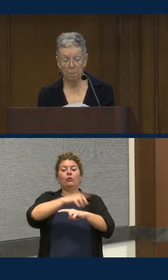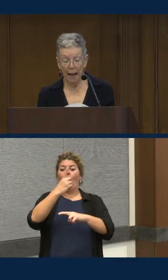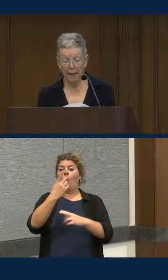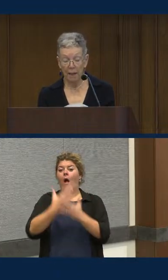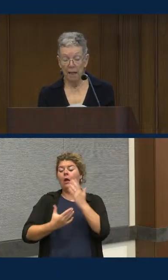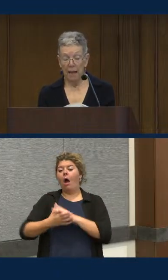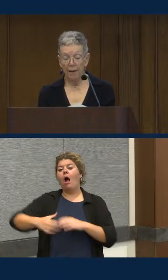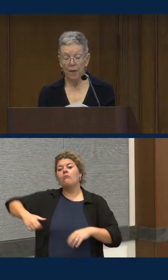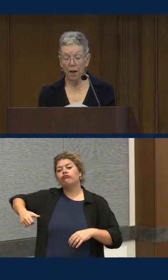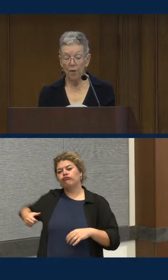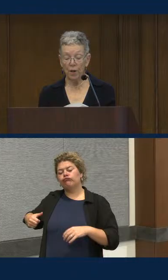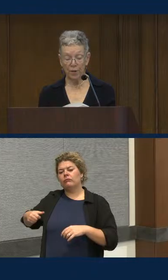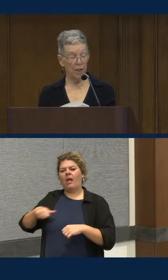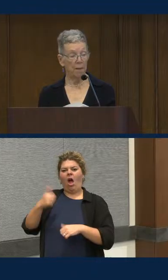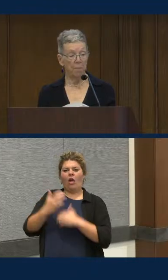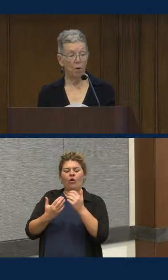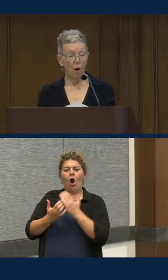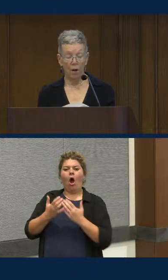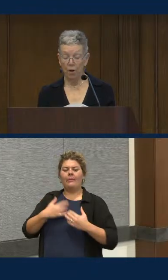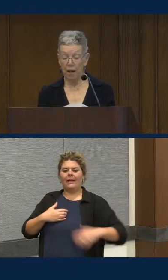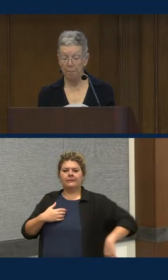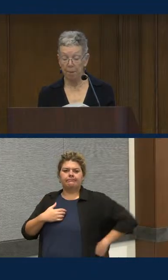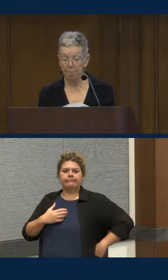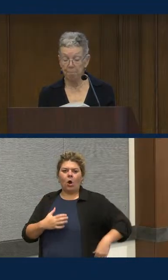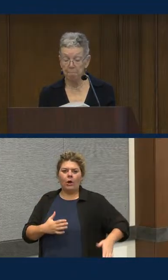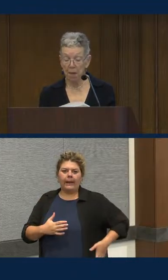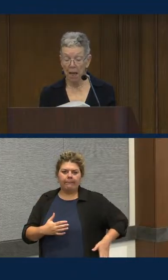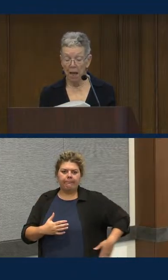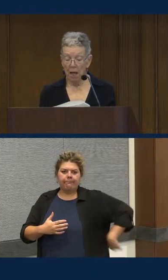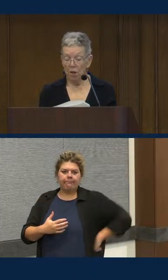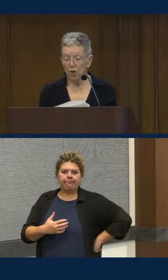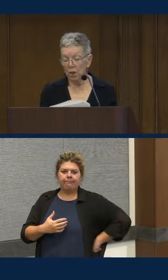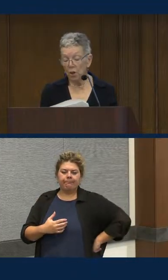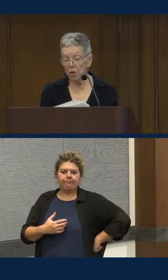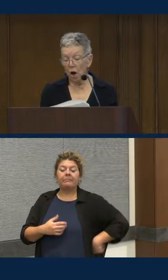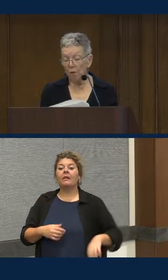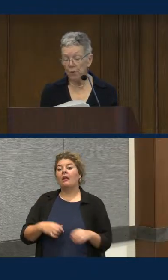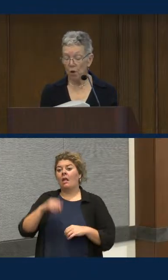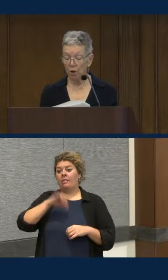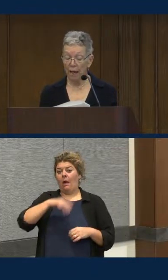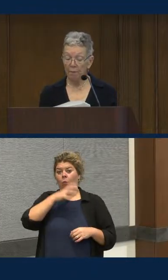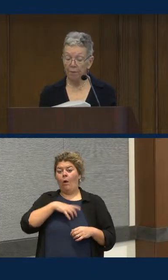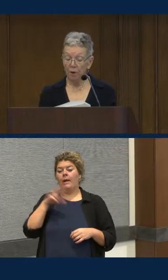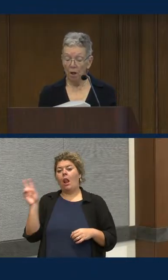hip. She looks off to her left,